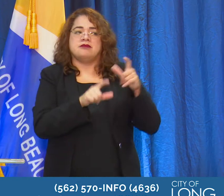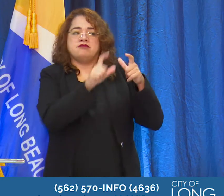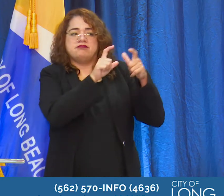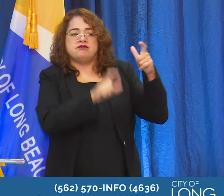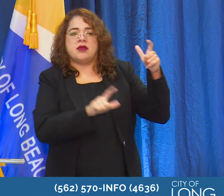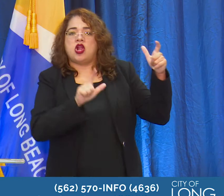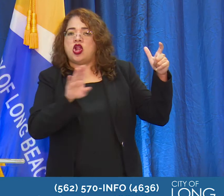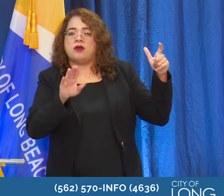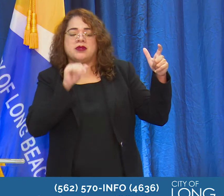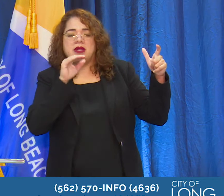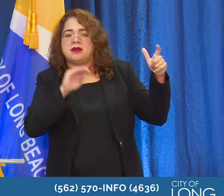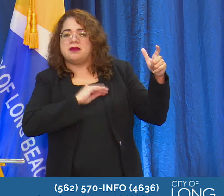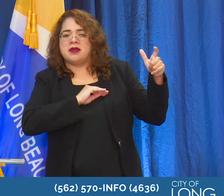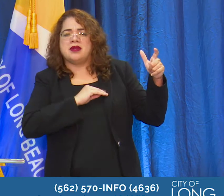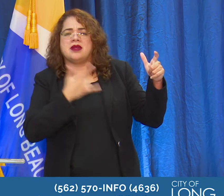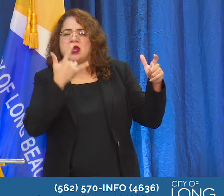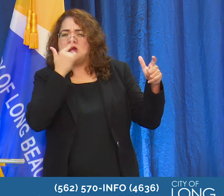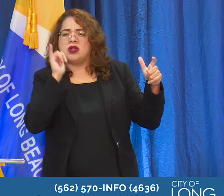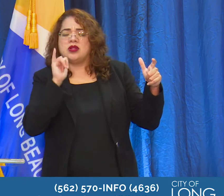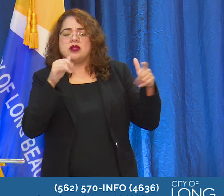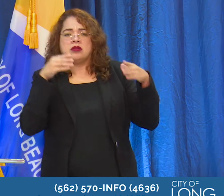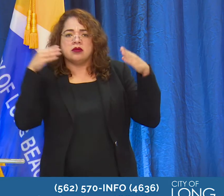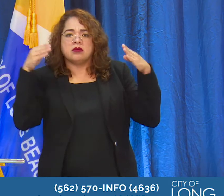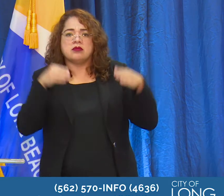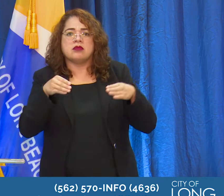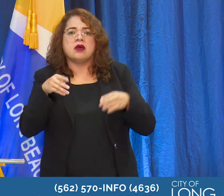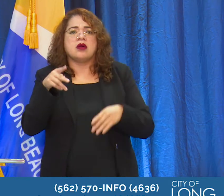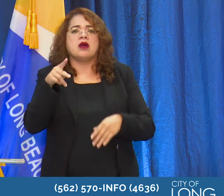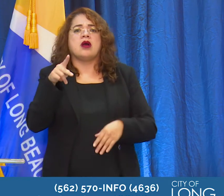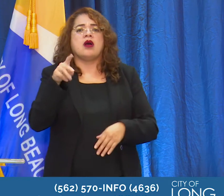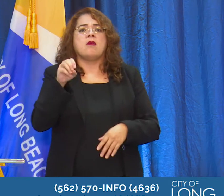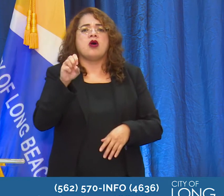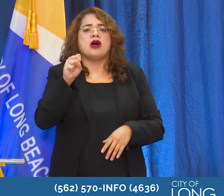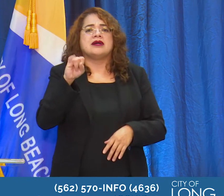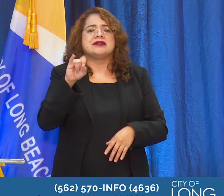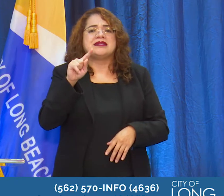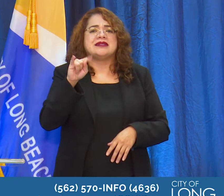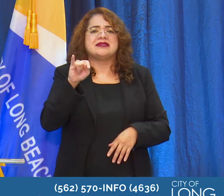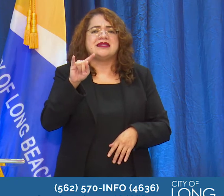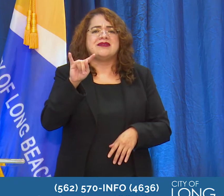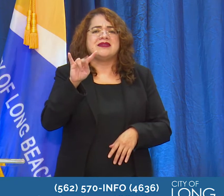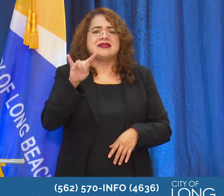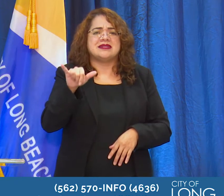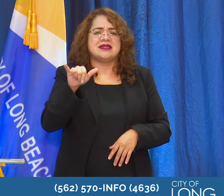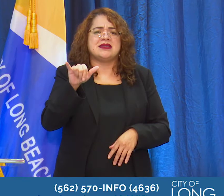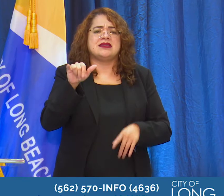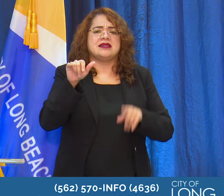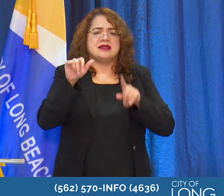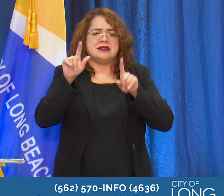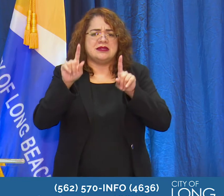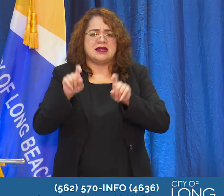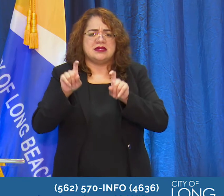feel like there's been more focus on the positive testing rate than the case rate per 100,000. I was just wondering if you could speak a little